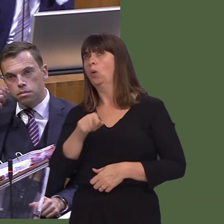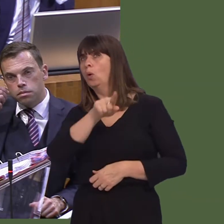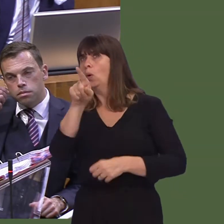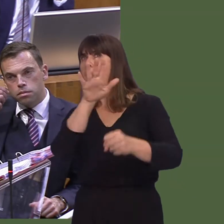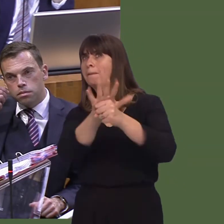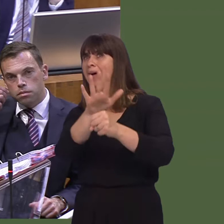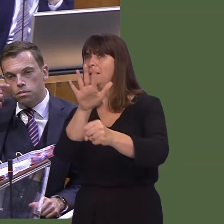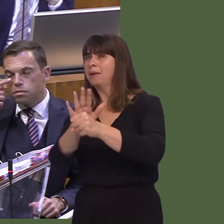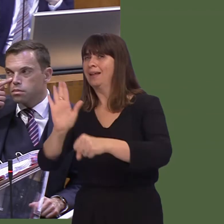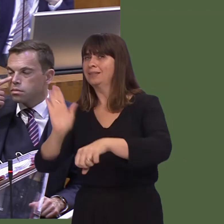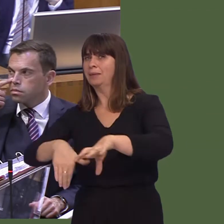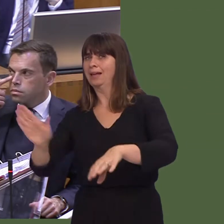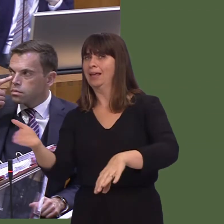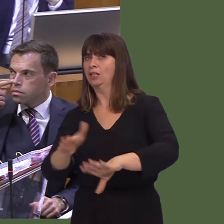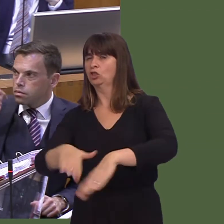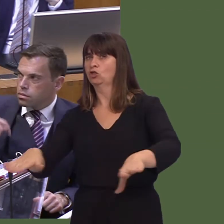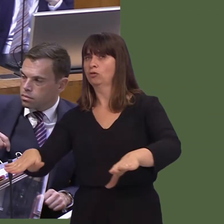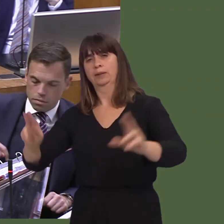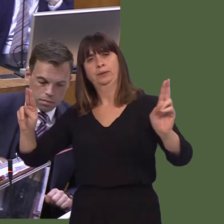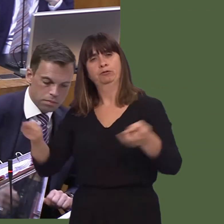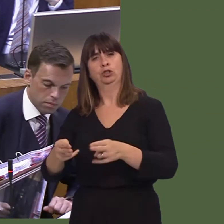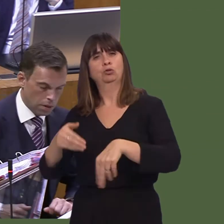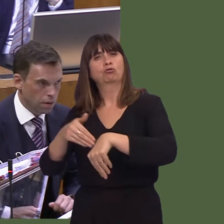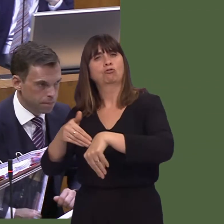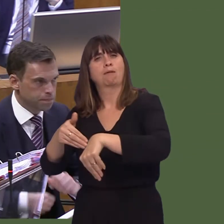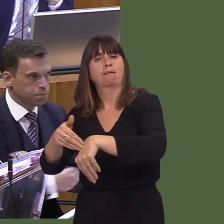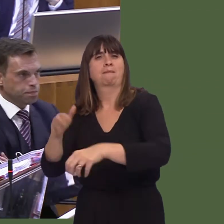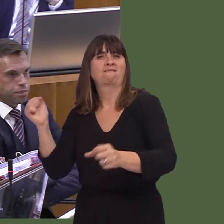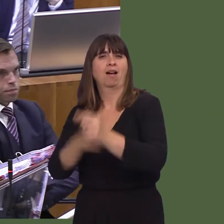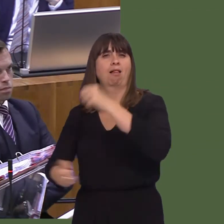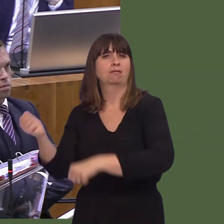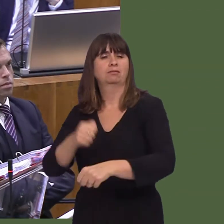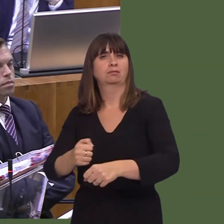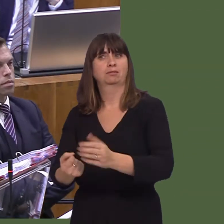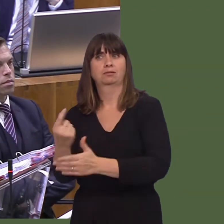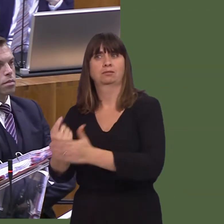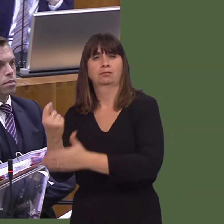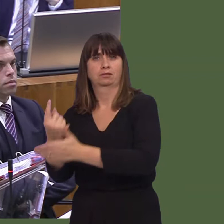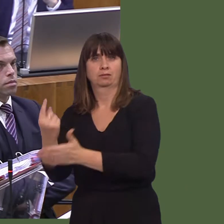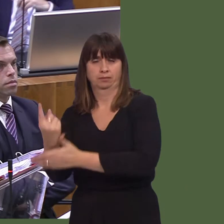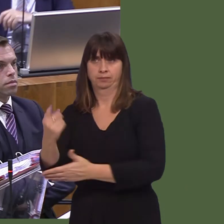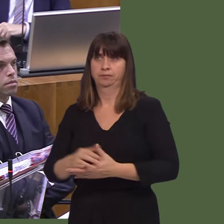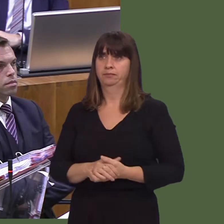is associated with less youth violence. It's very hard to say: less youth violence.